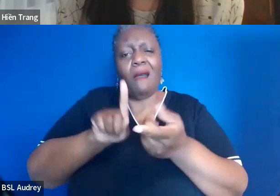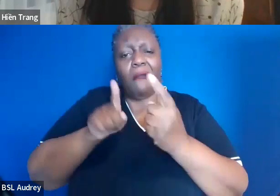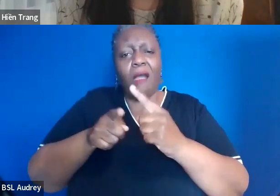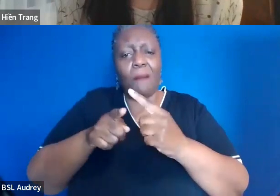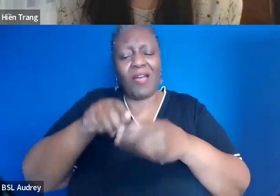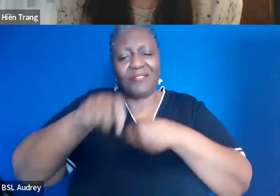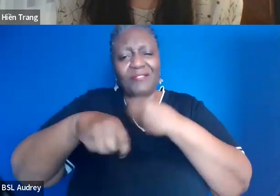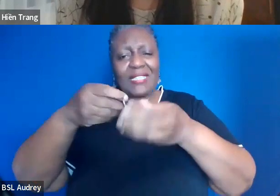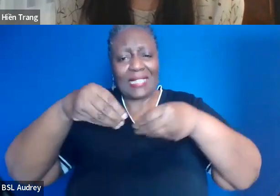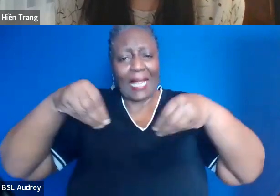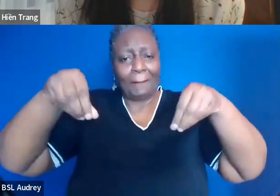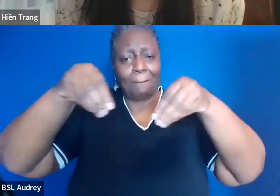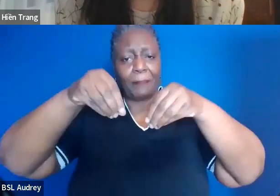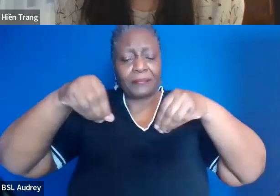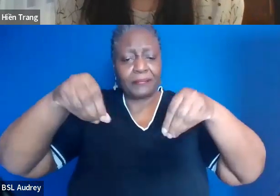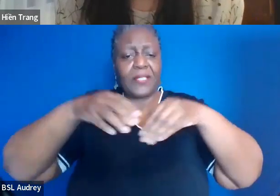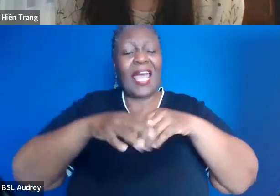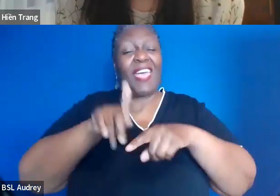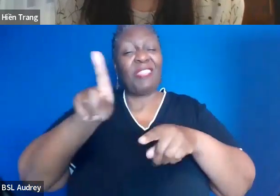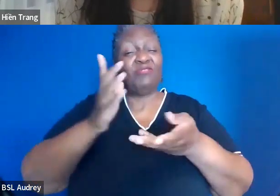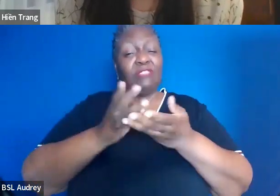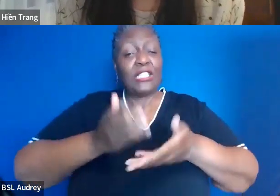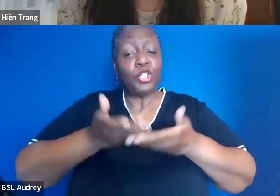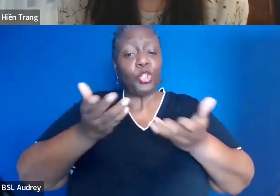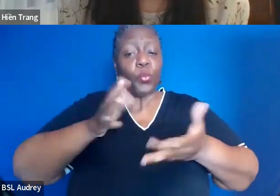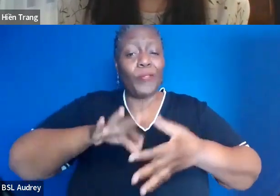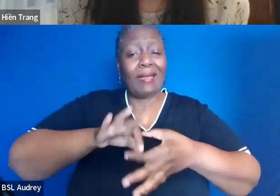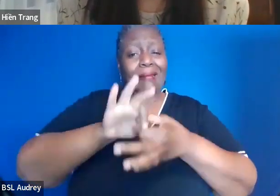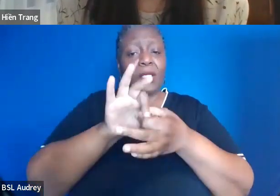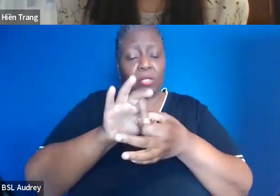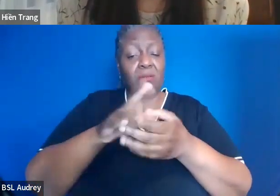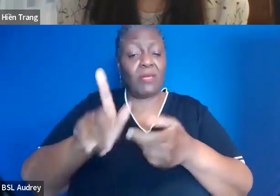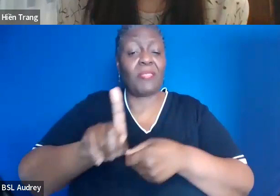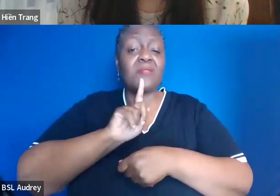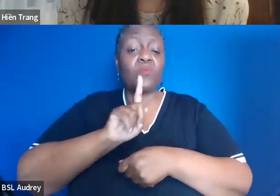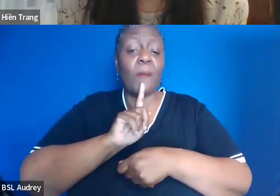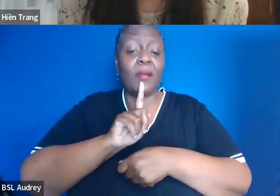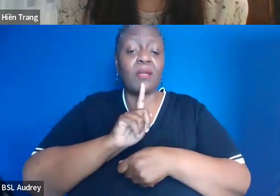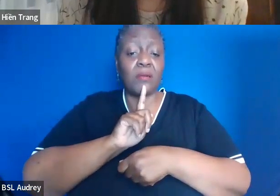it shows like the connection that um this lady in the eiverboat had with her